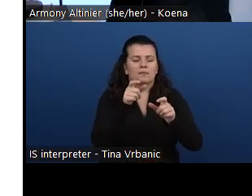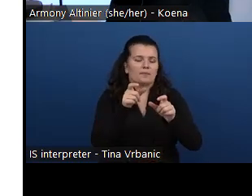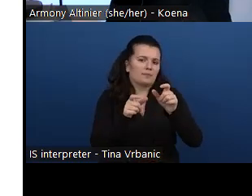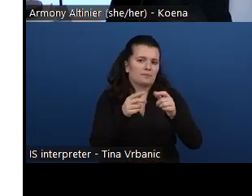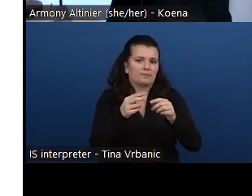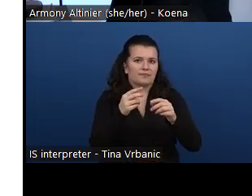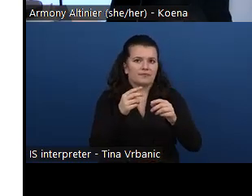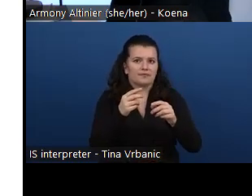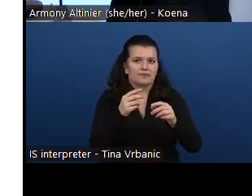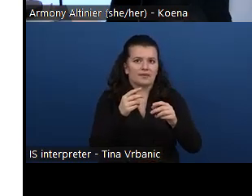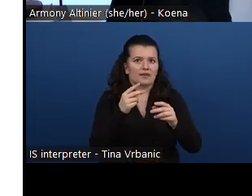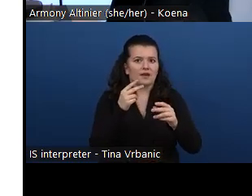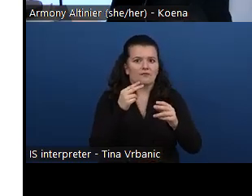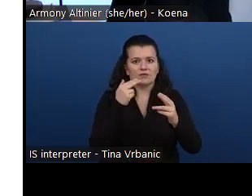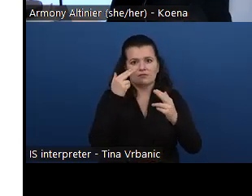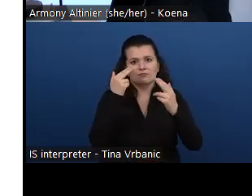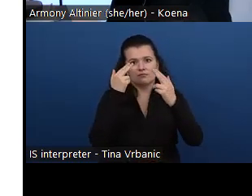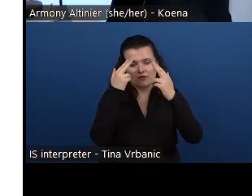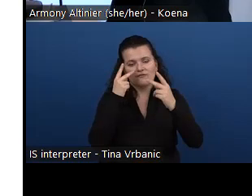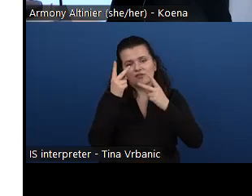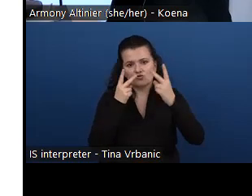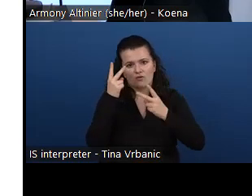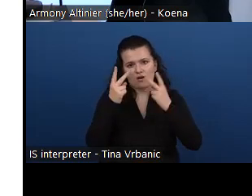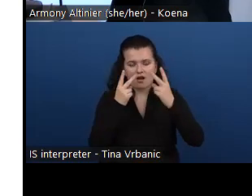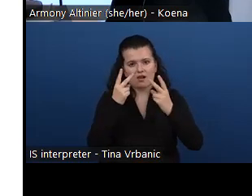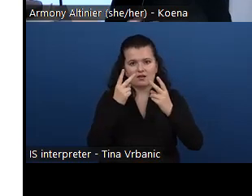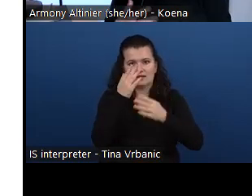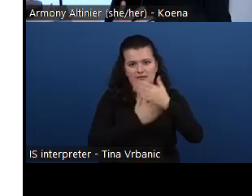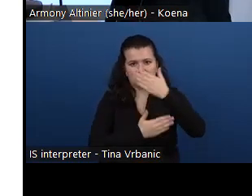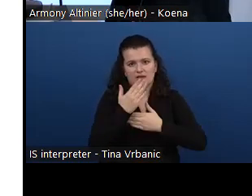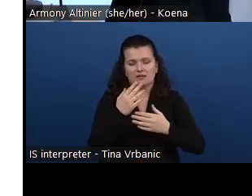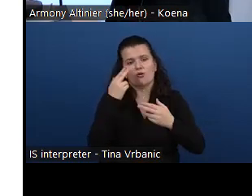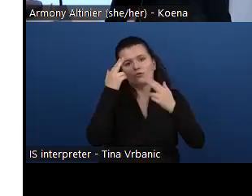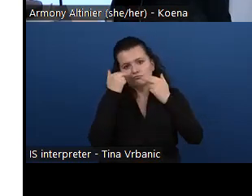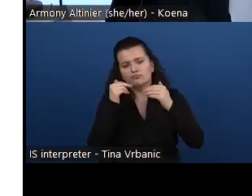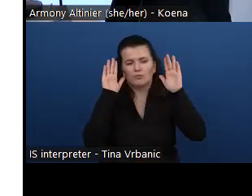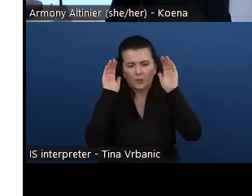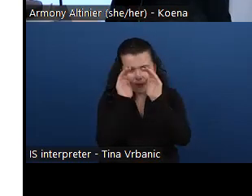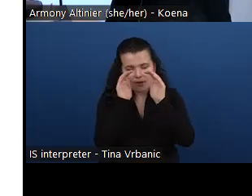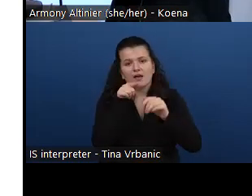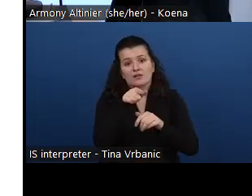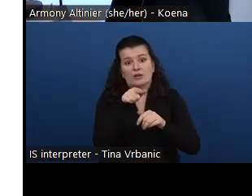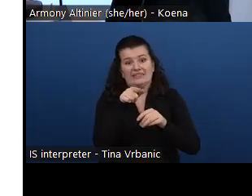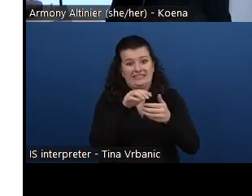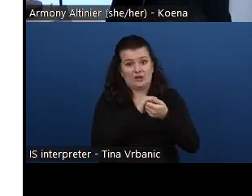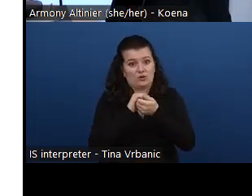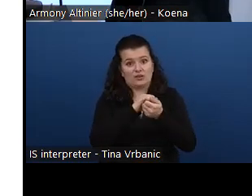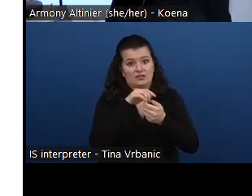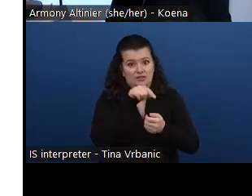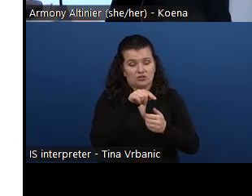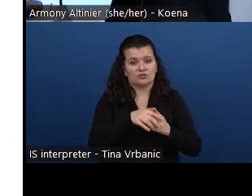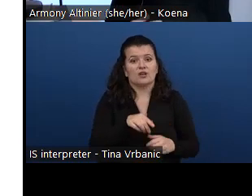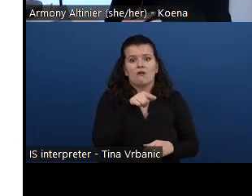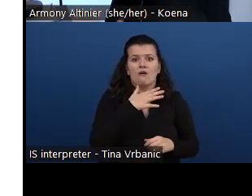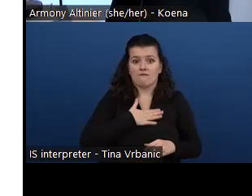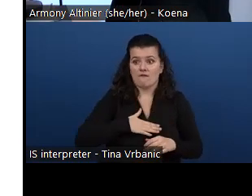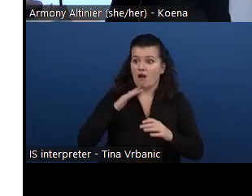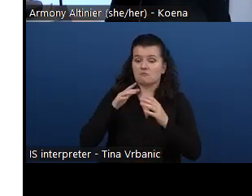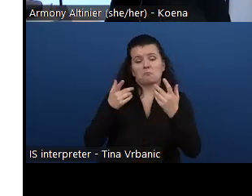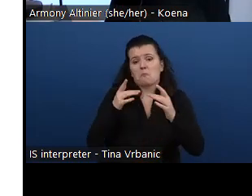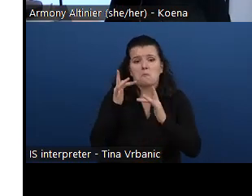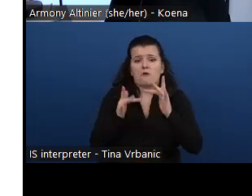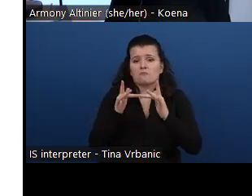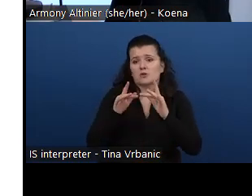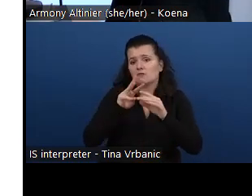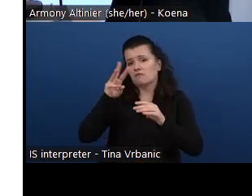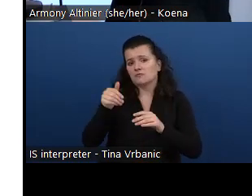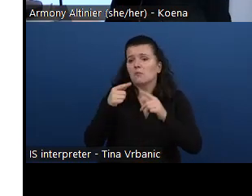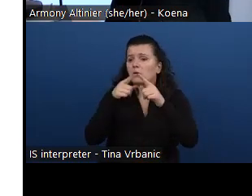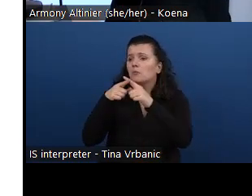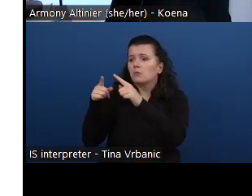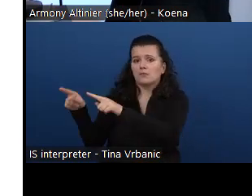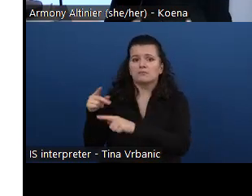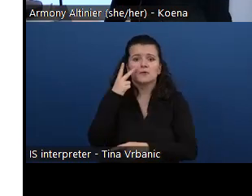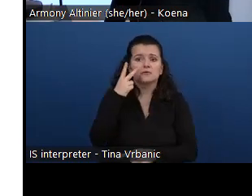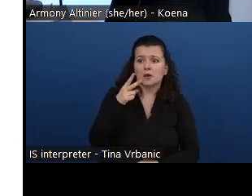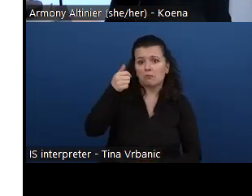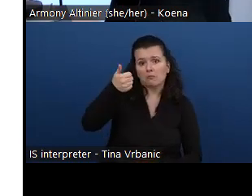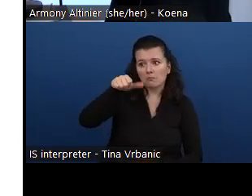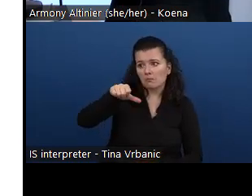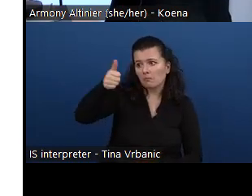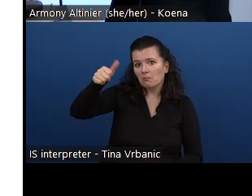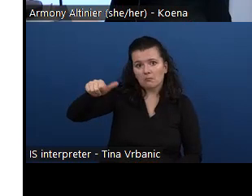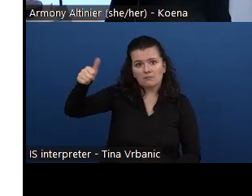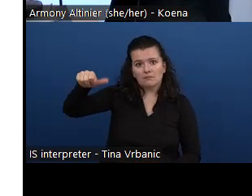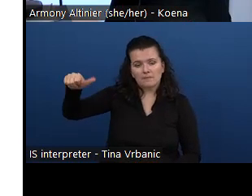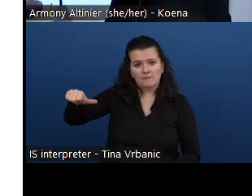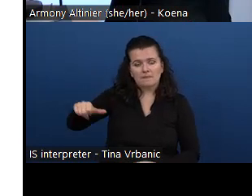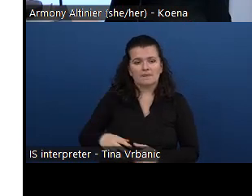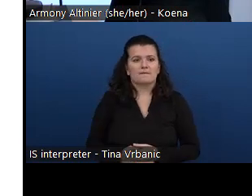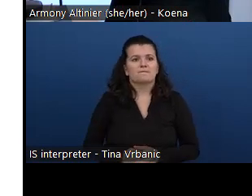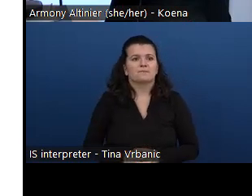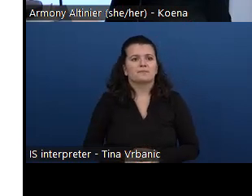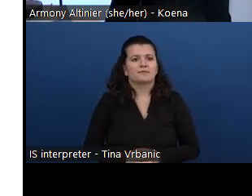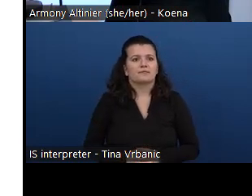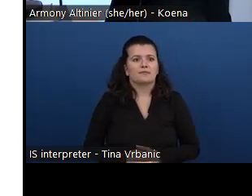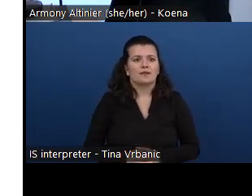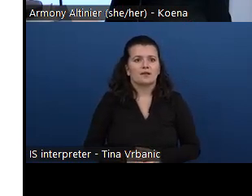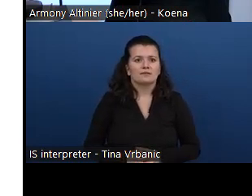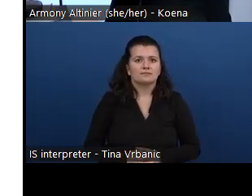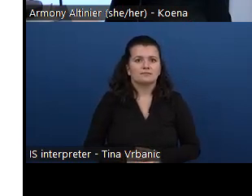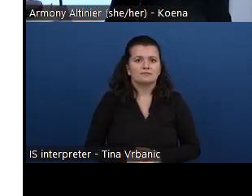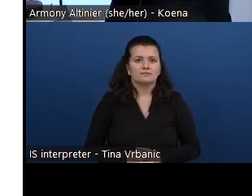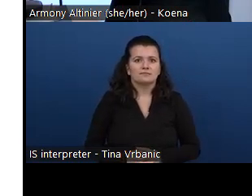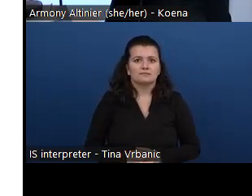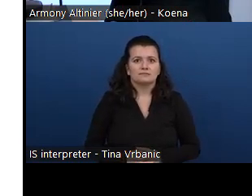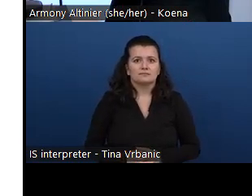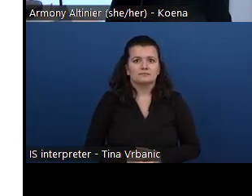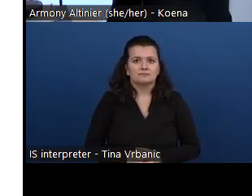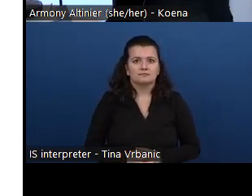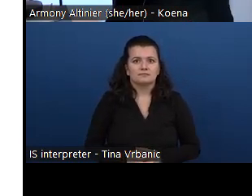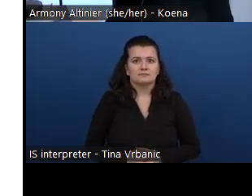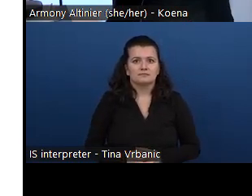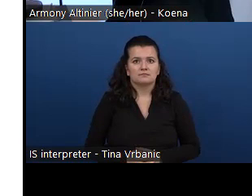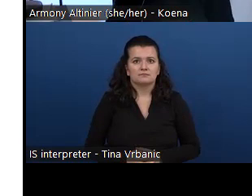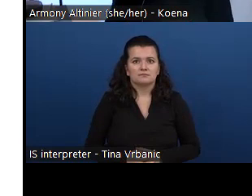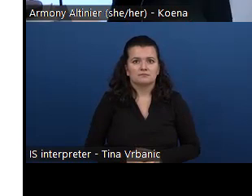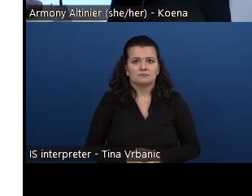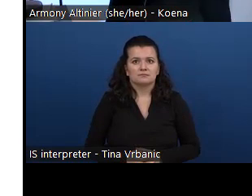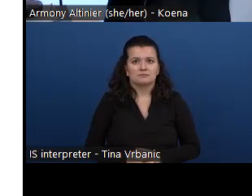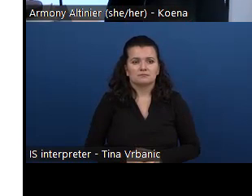There was a check to see if it was credible, if it was serious.